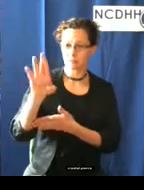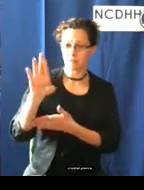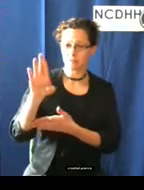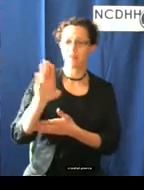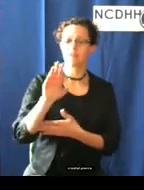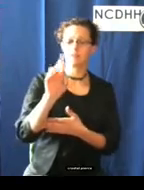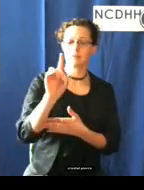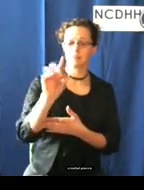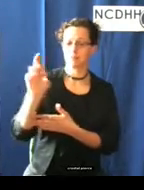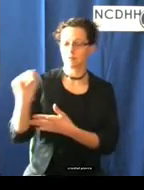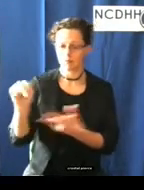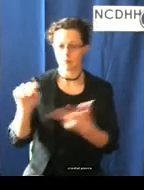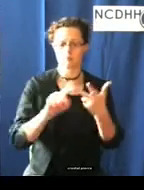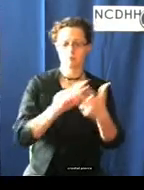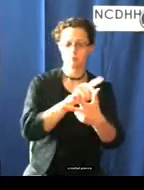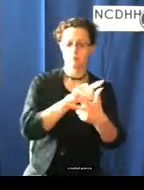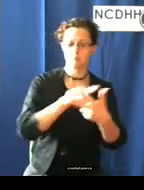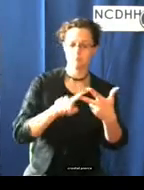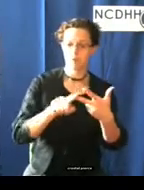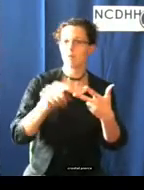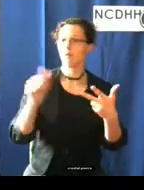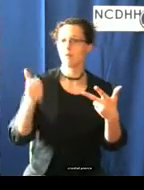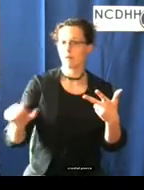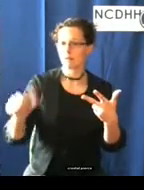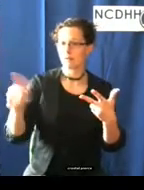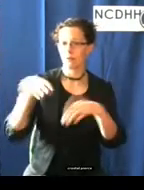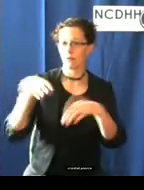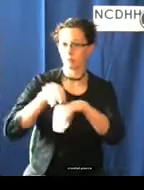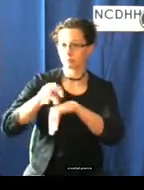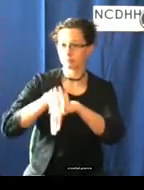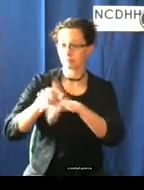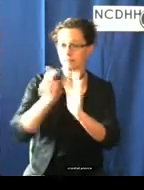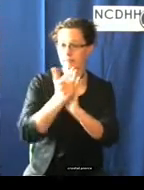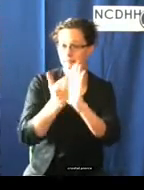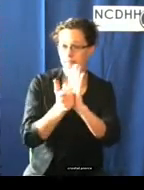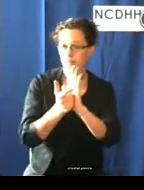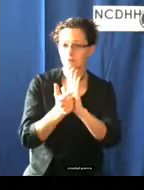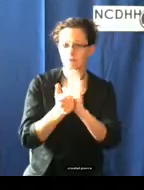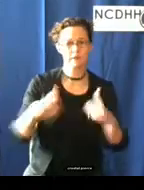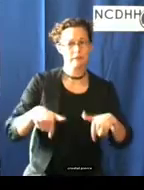BECAUSE EVERY SINGLE CASE IS DIFFERENT YOU CANNOT RELY ON THIS SPECIFIC